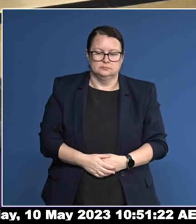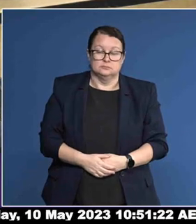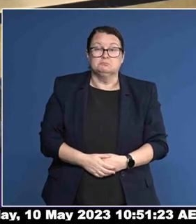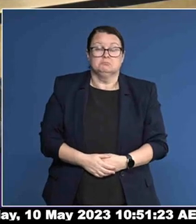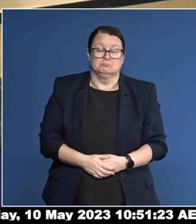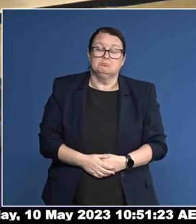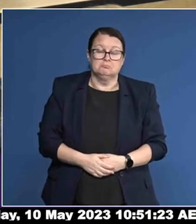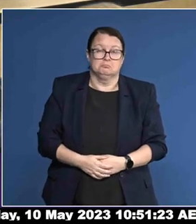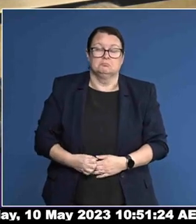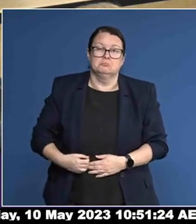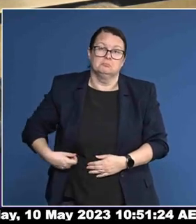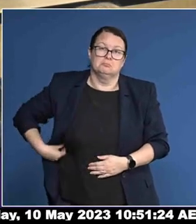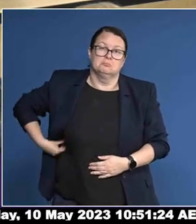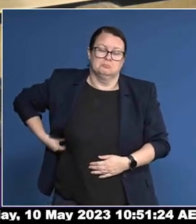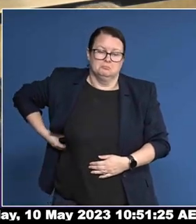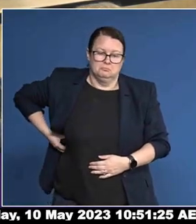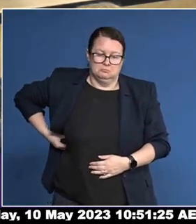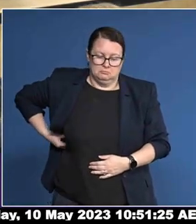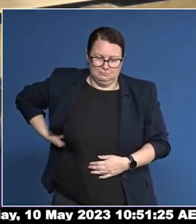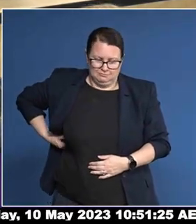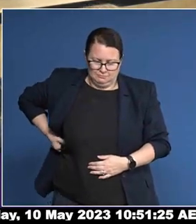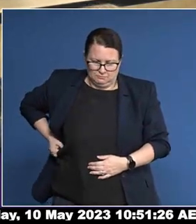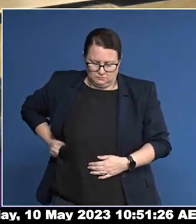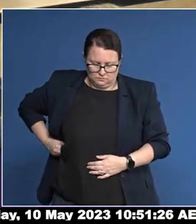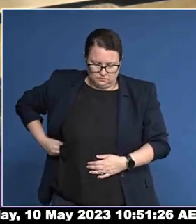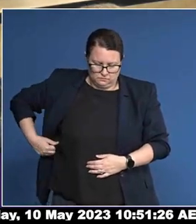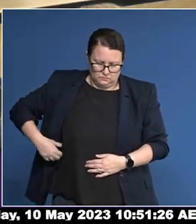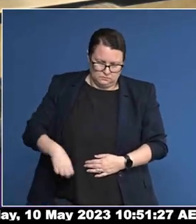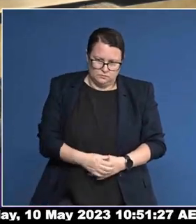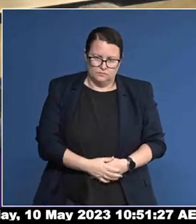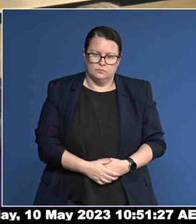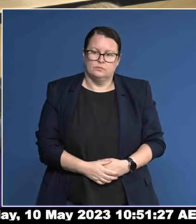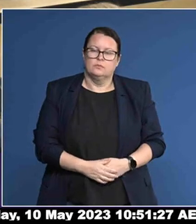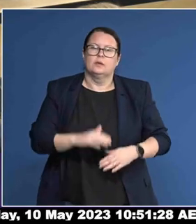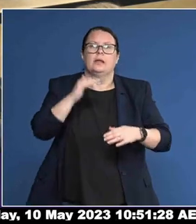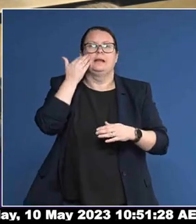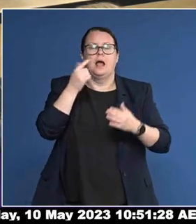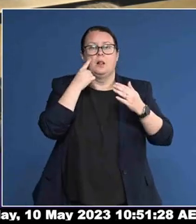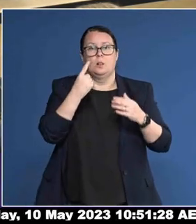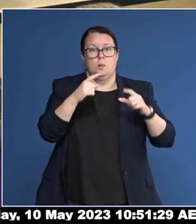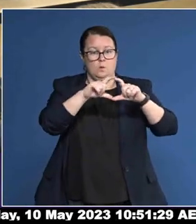Yes. MS MAHONY: And, in fact, when we go back to paragraph 115 of your statement,